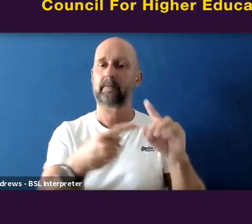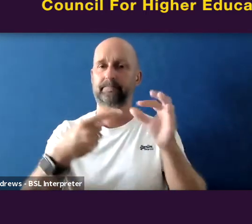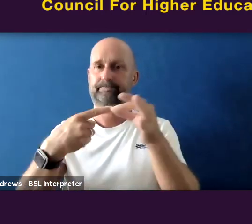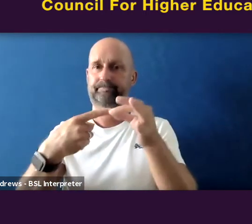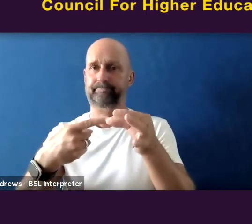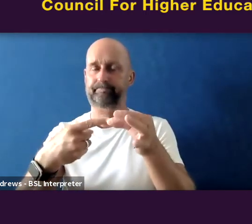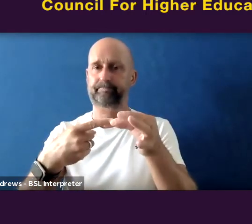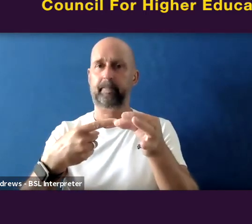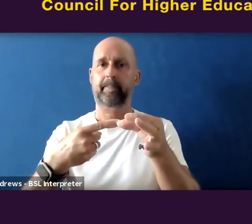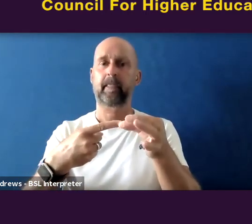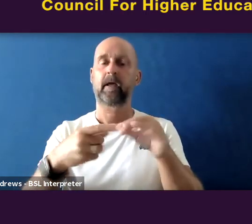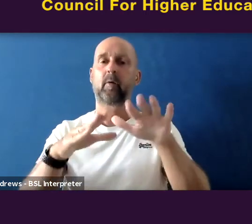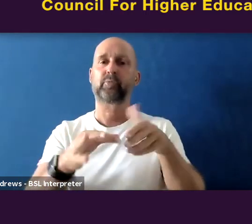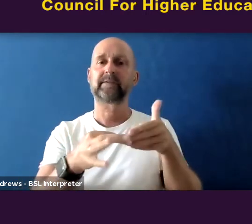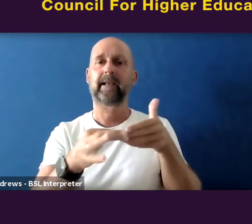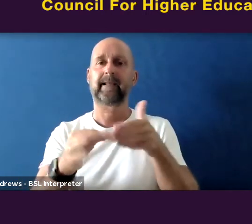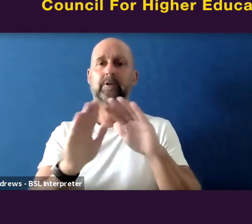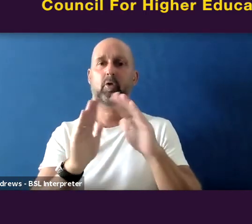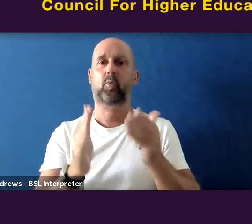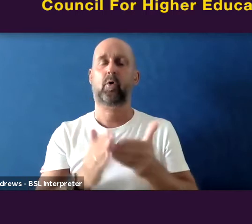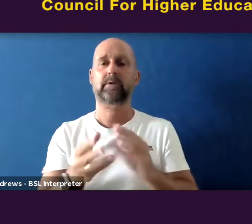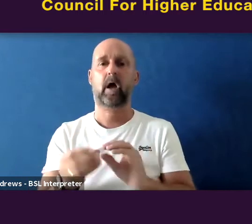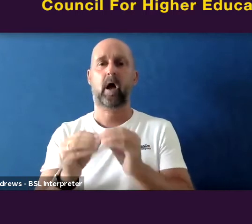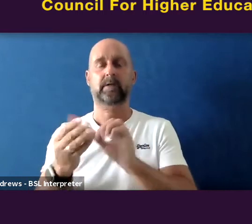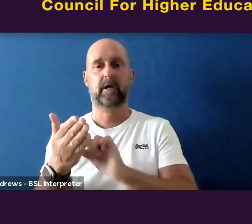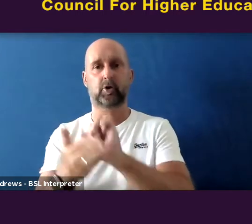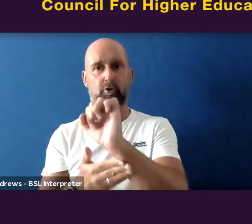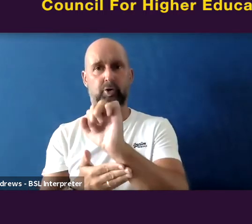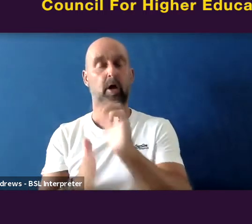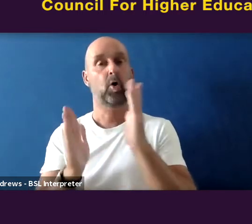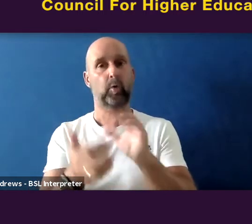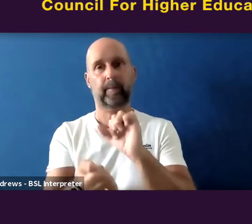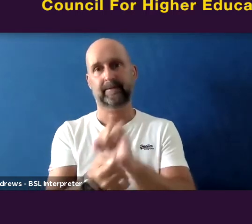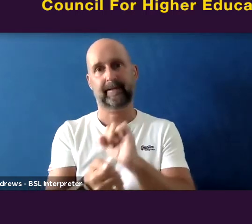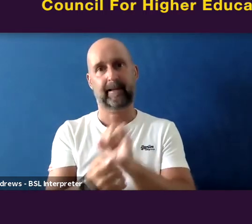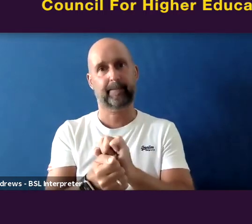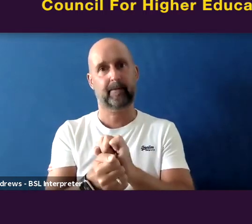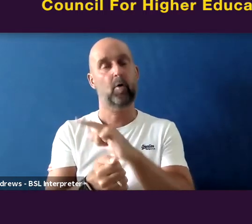Britain leads the world in art and culture and must retain this competitive advantage